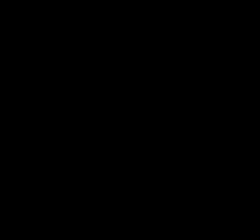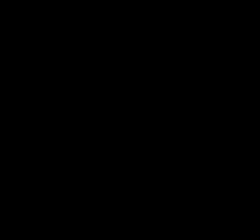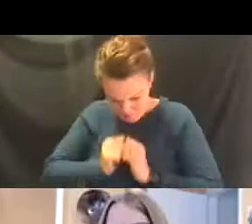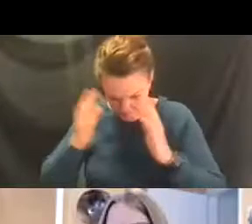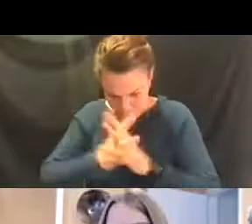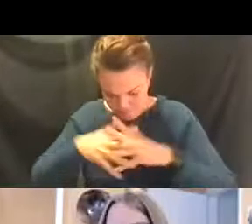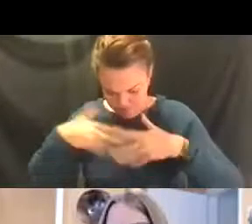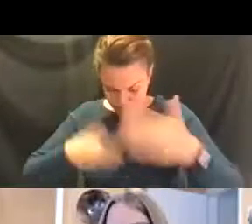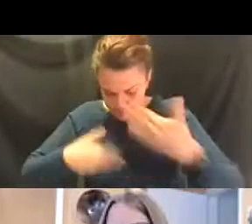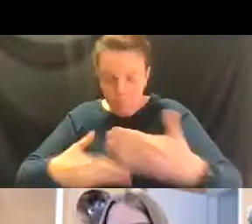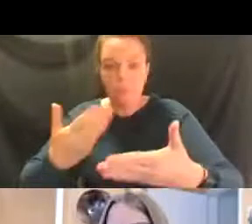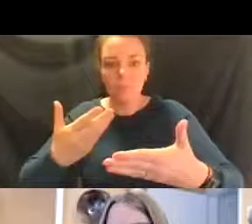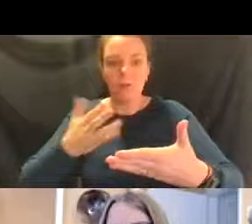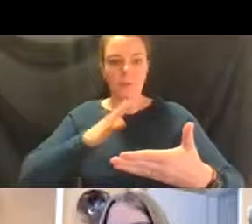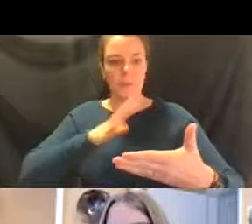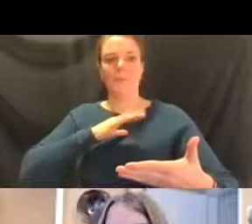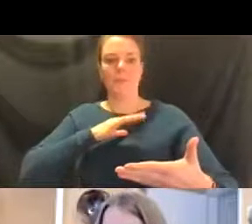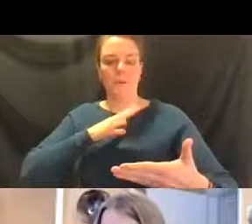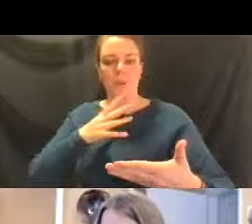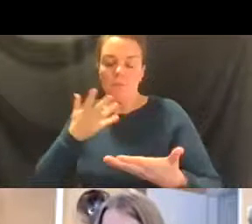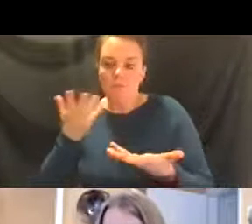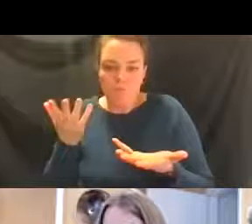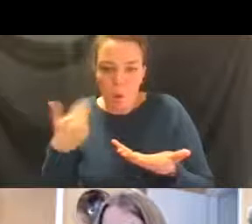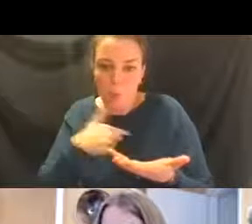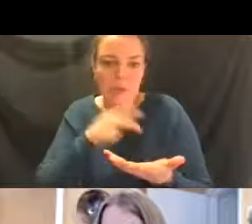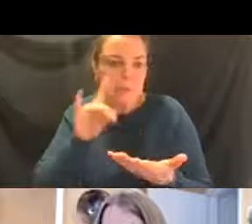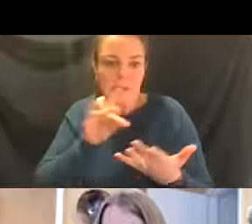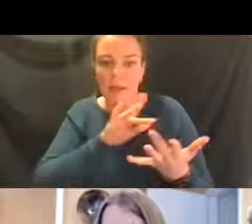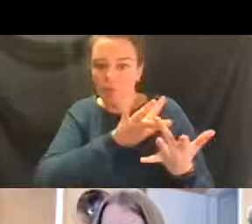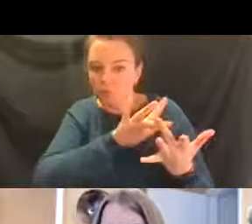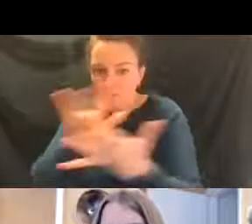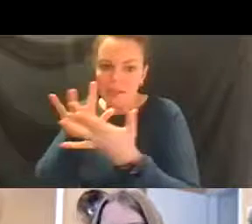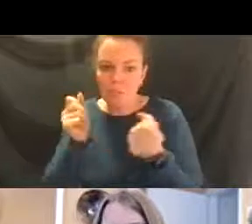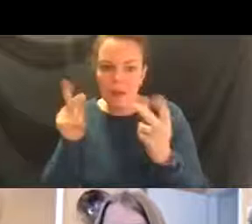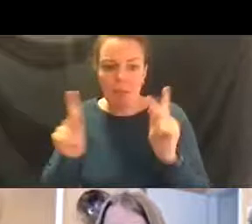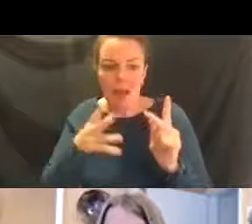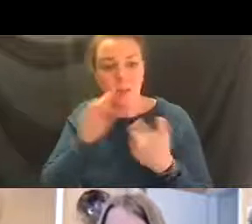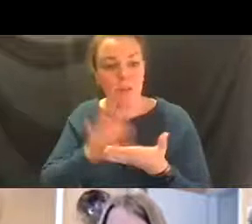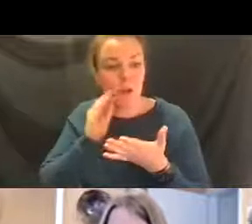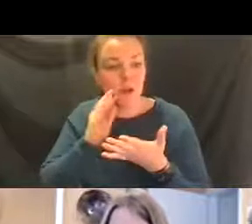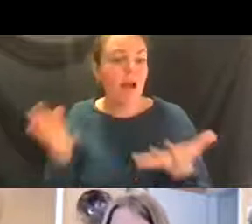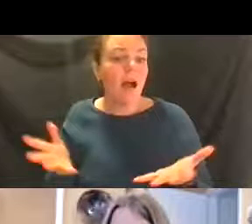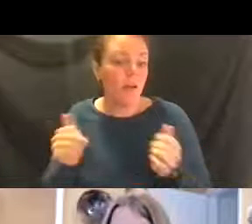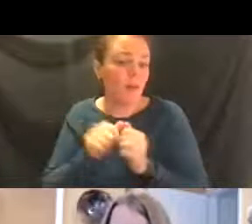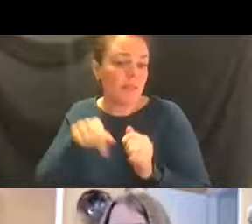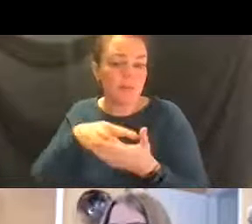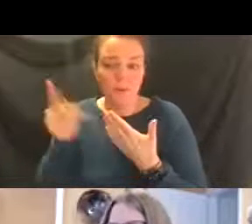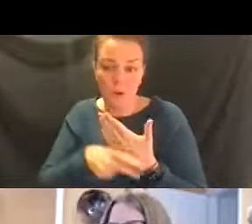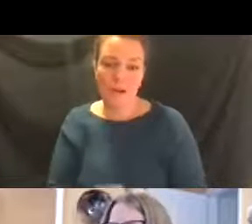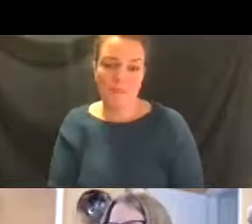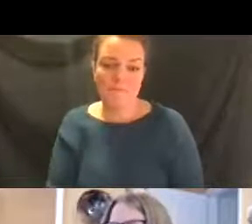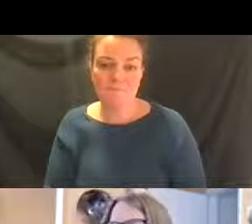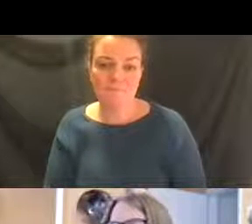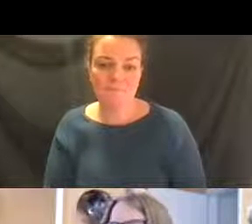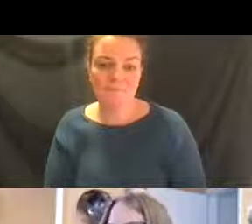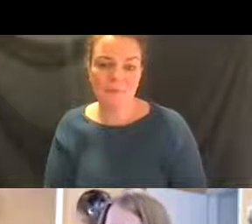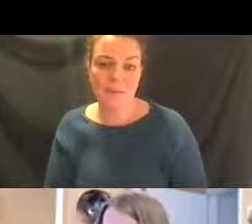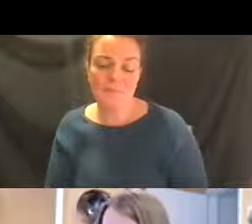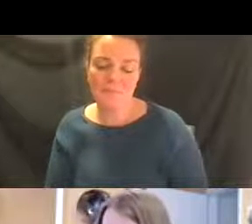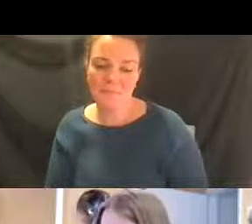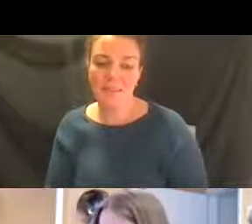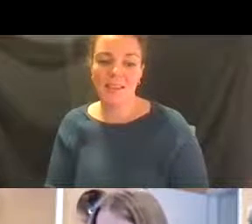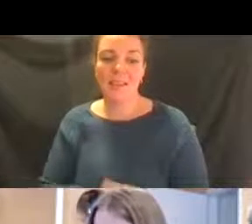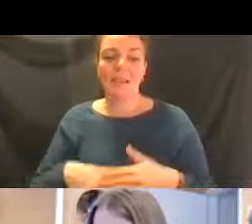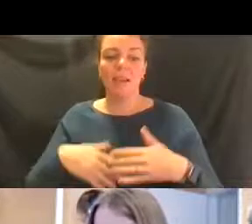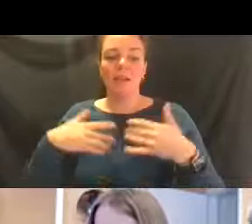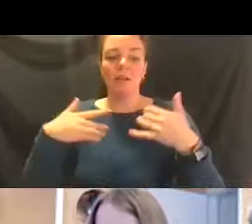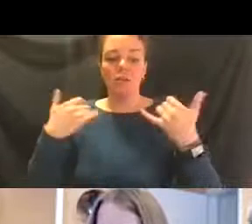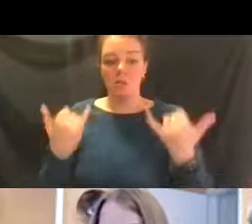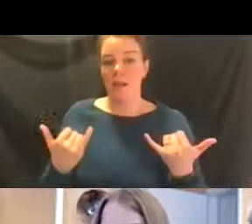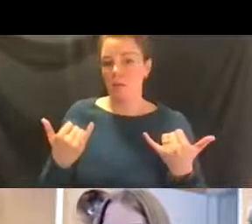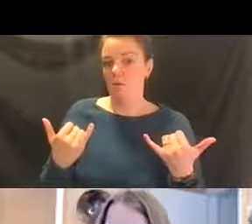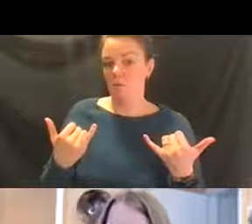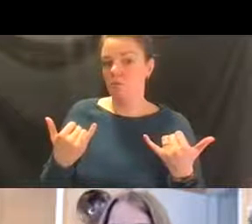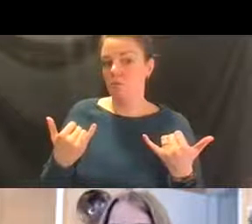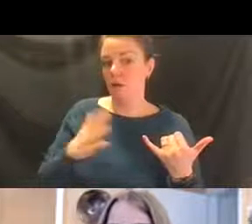were really able to reach and learn a lot doing it all. right so shifting my focus a little bit.